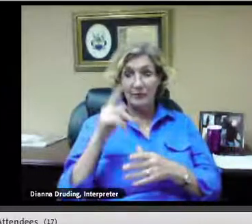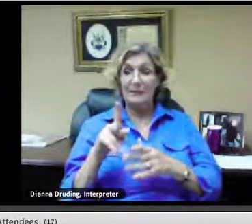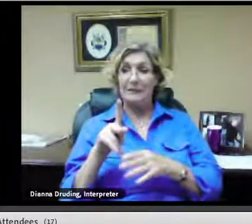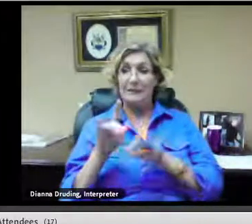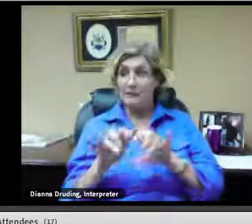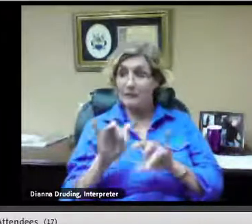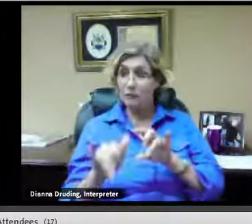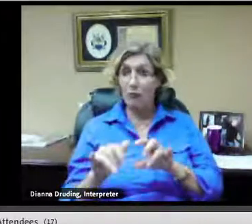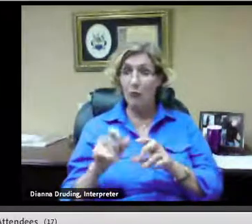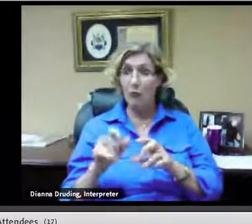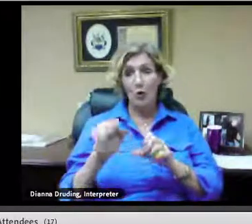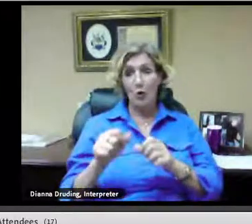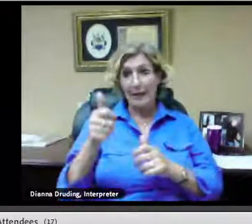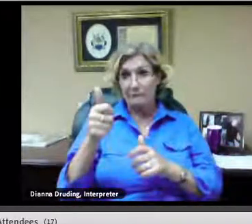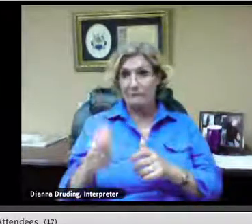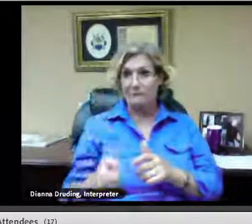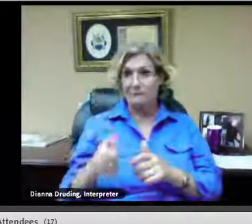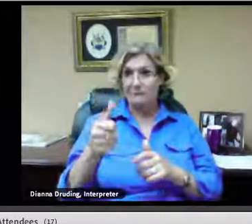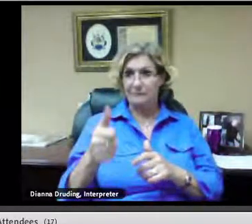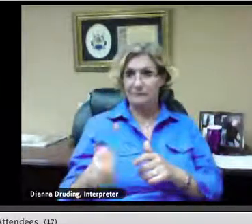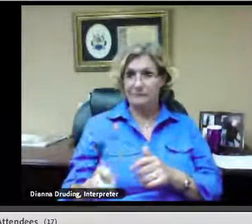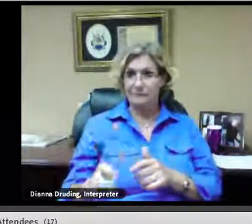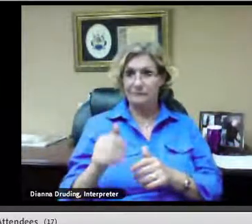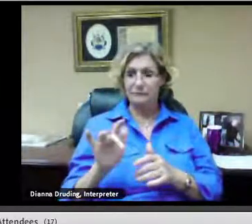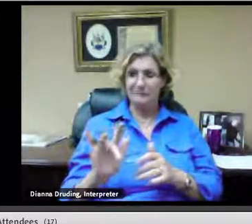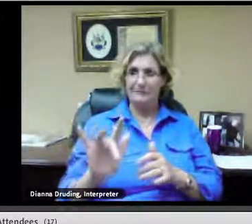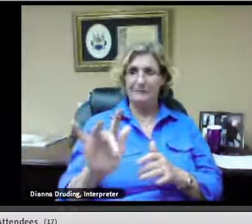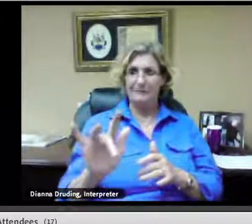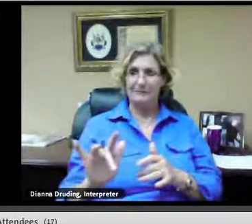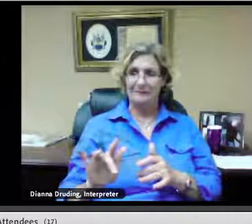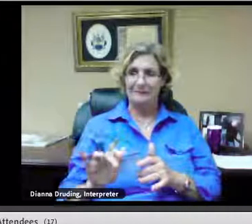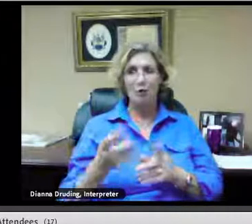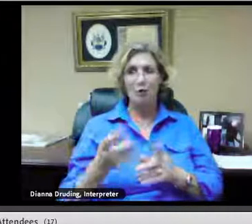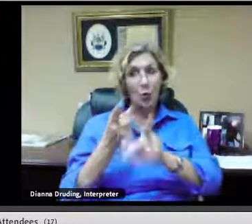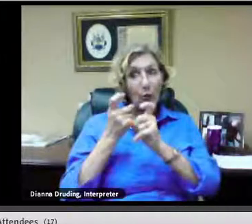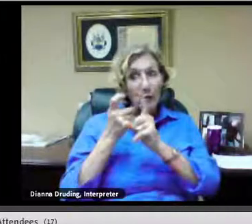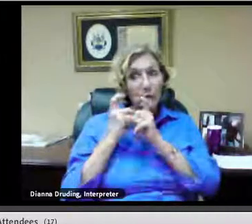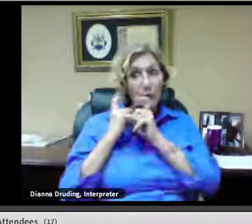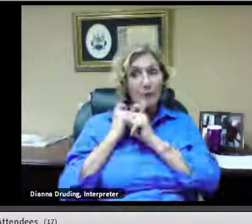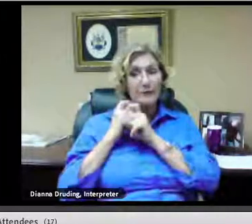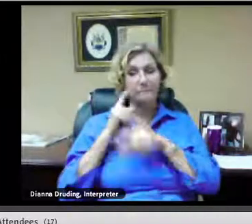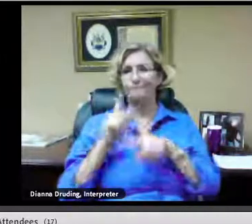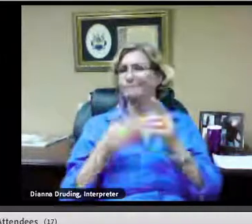That would not be good. Not to design content in a way that is known to cause seizures.